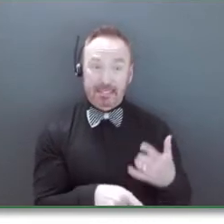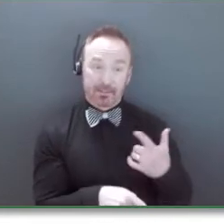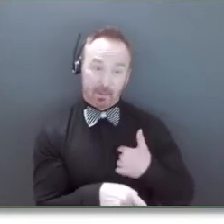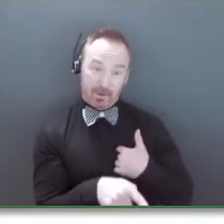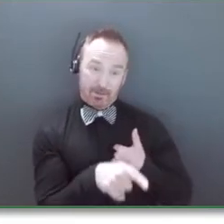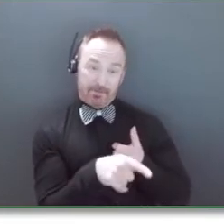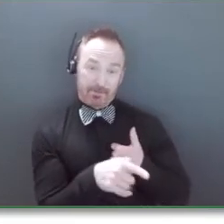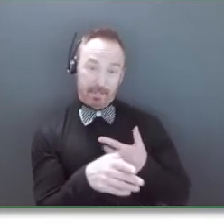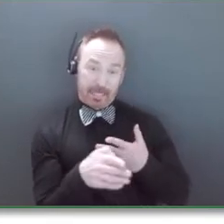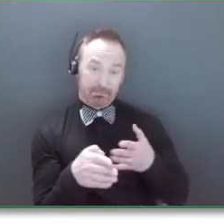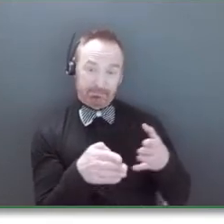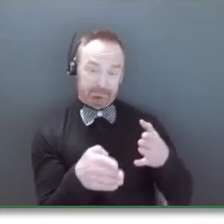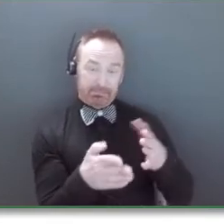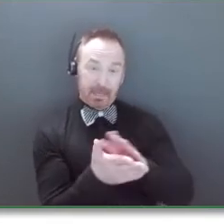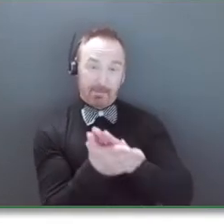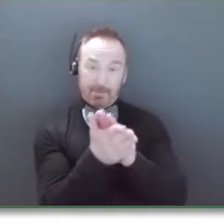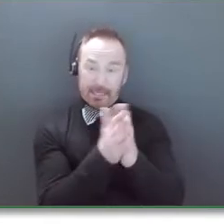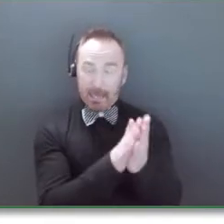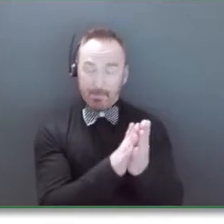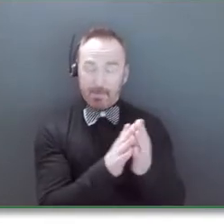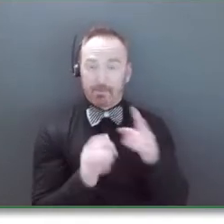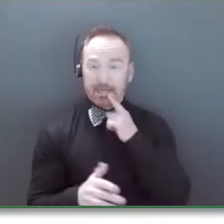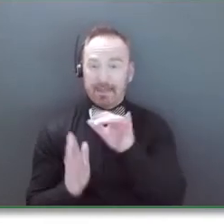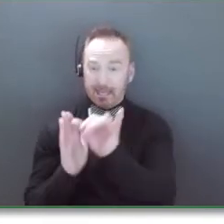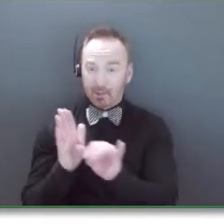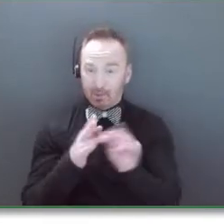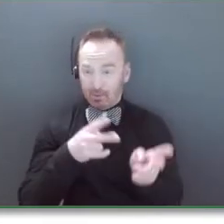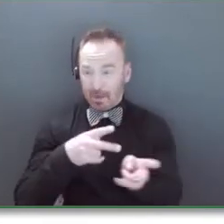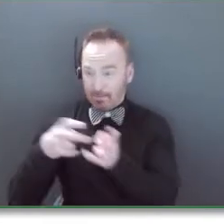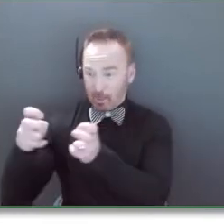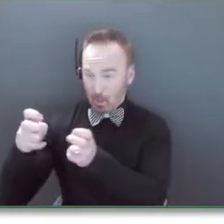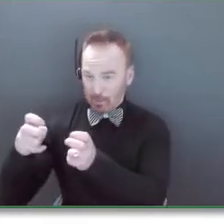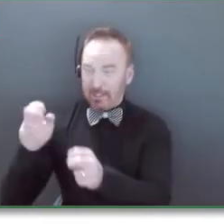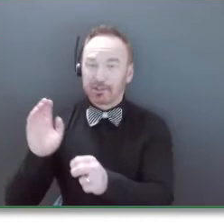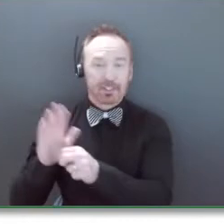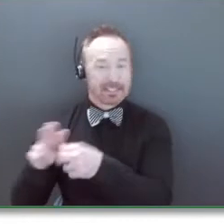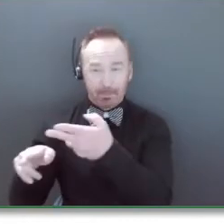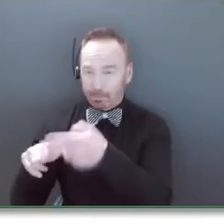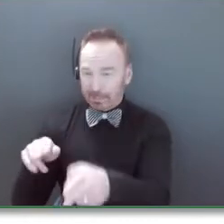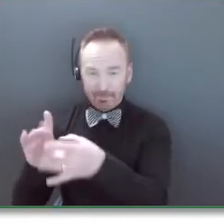full-length documentary and so something we're working on at the moment. Next